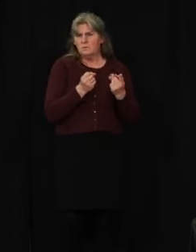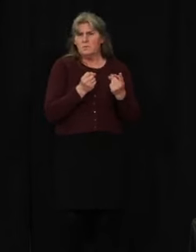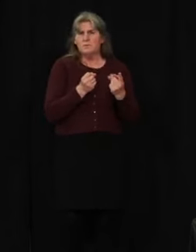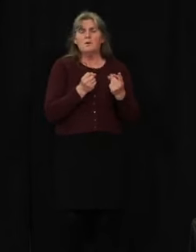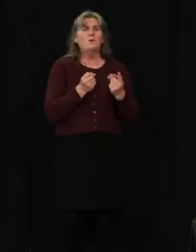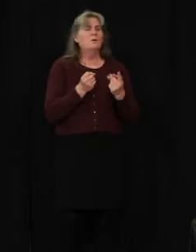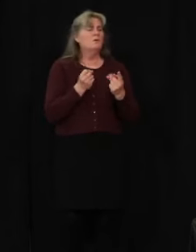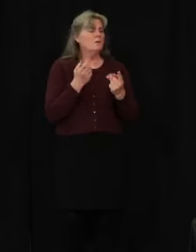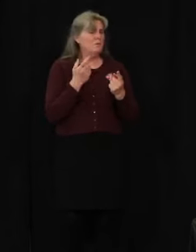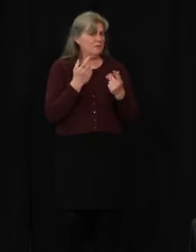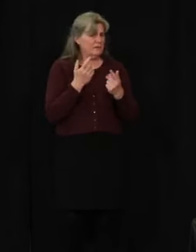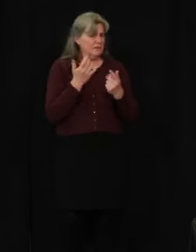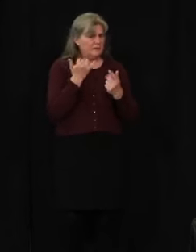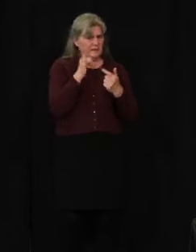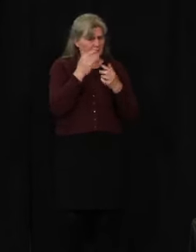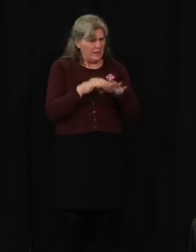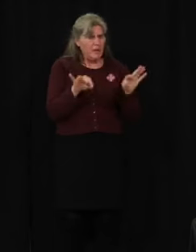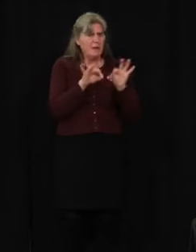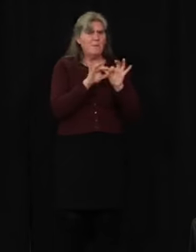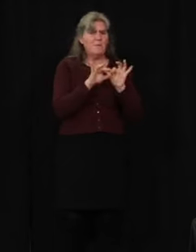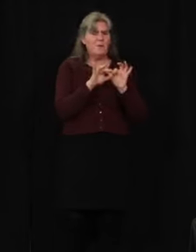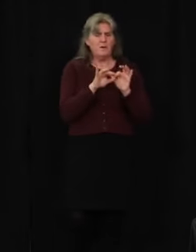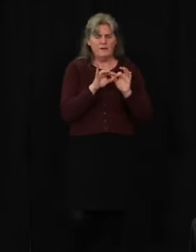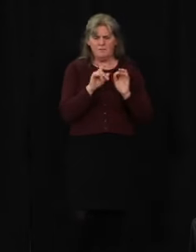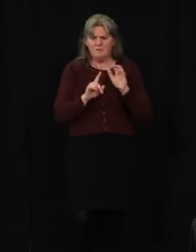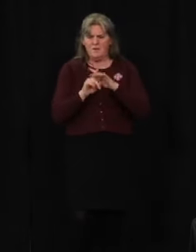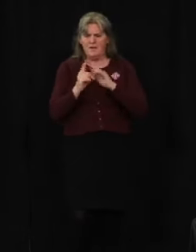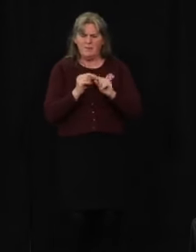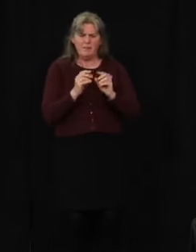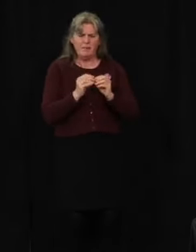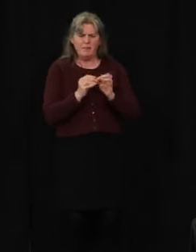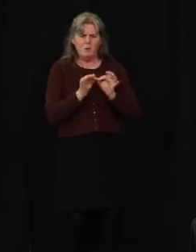working with other agencies, they may not necessarily all